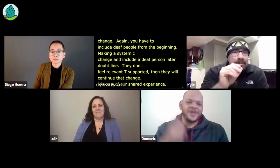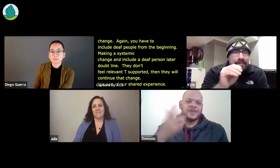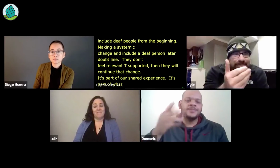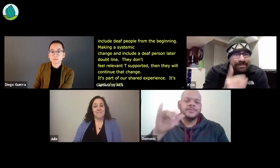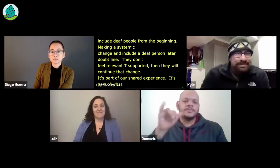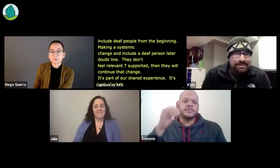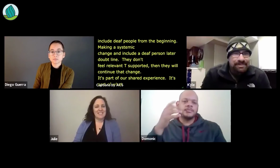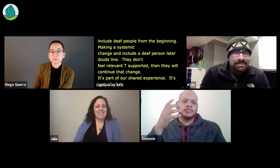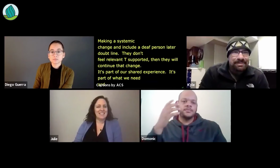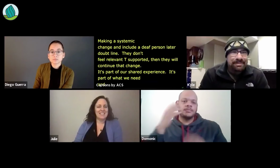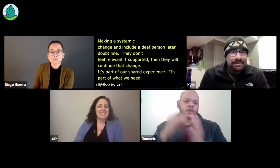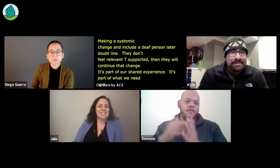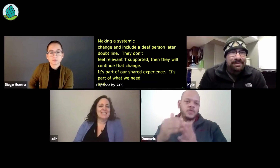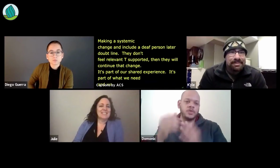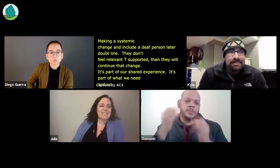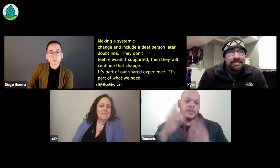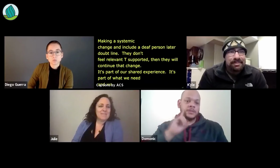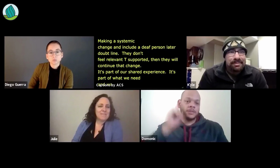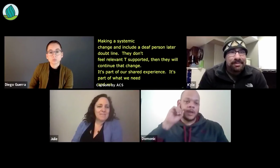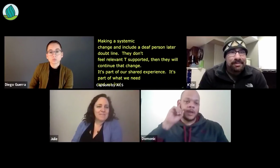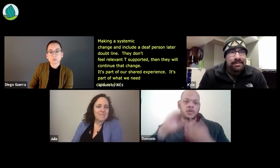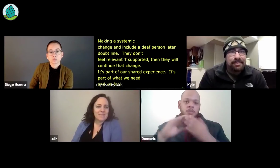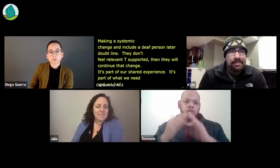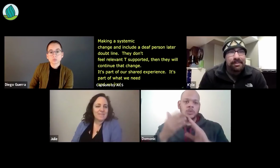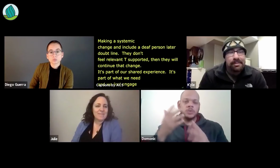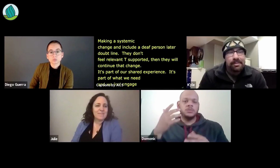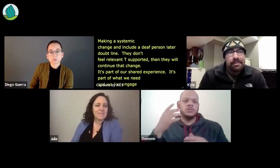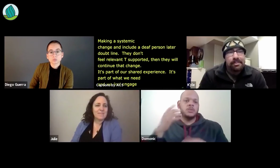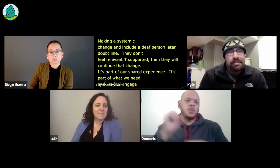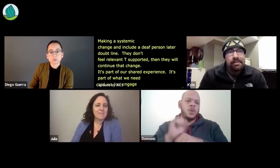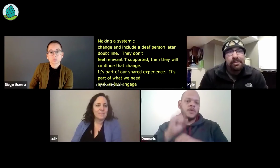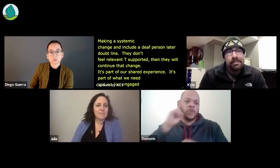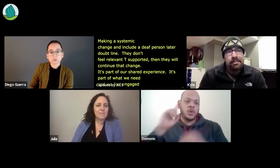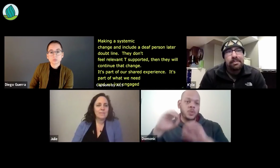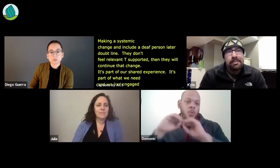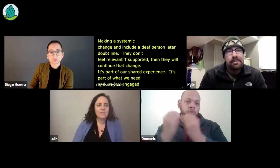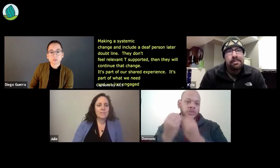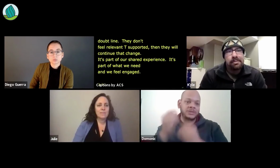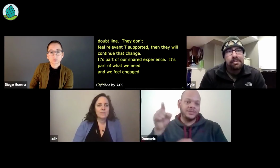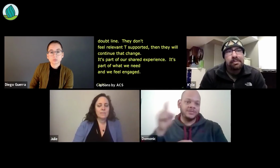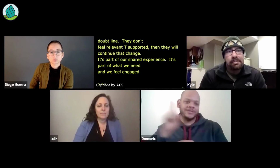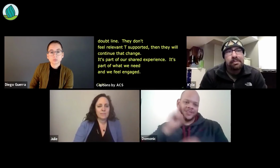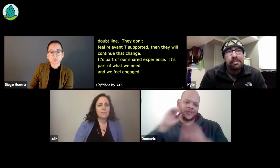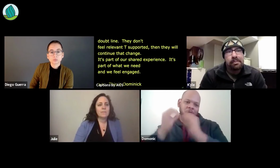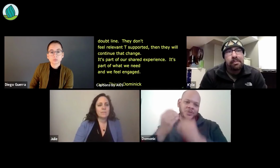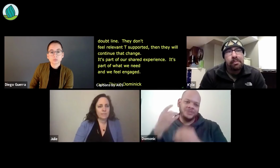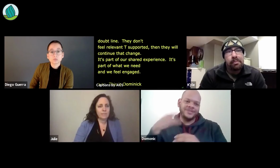This is Dominic speaking. Oftentimes the deaf community do work at a deaf organization,